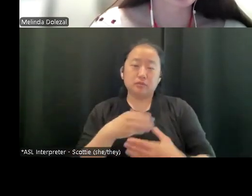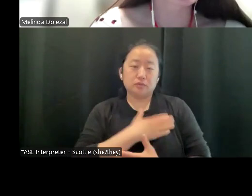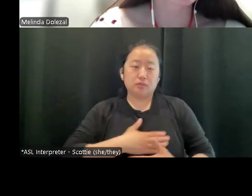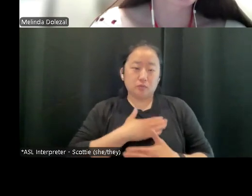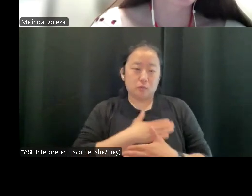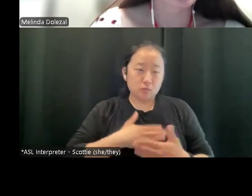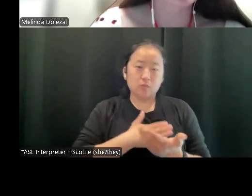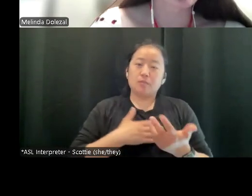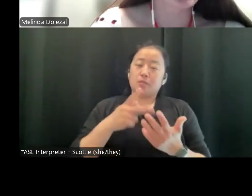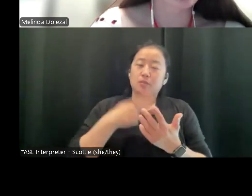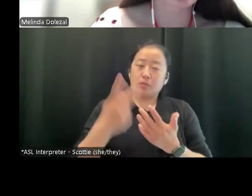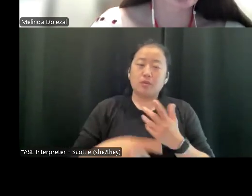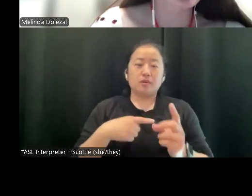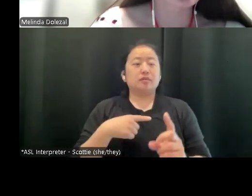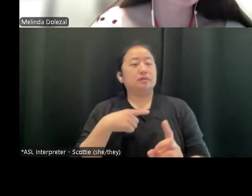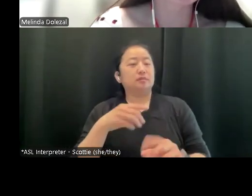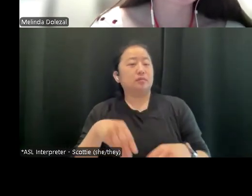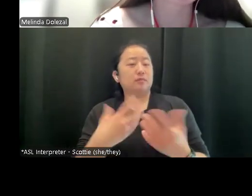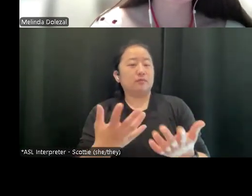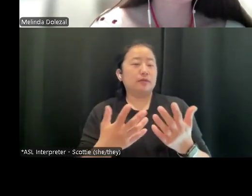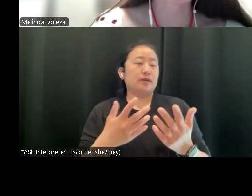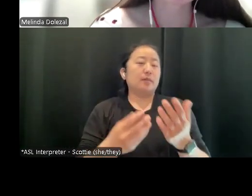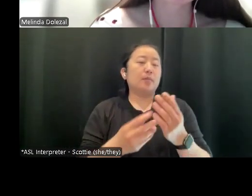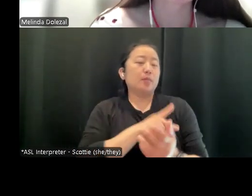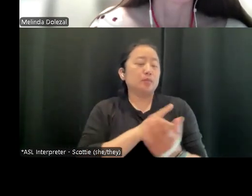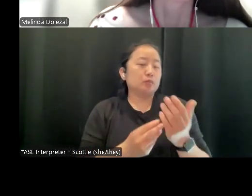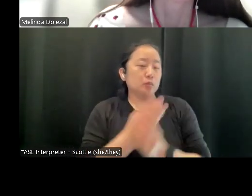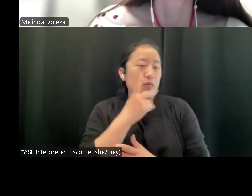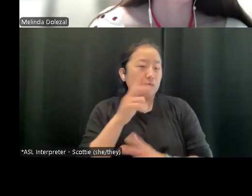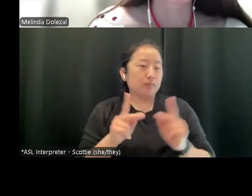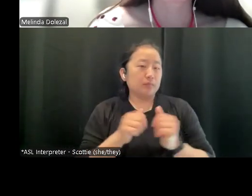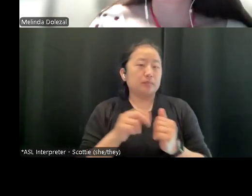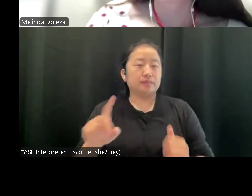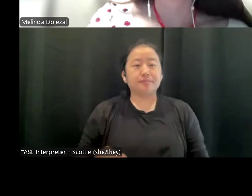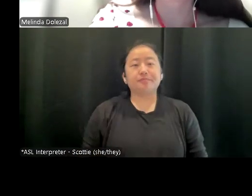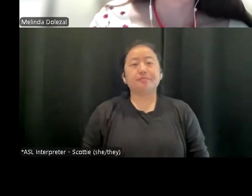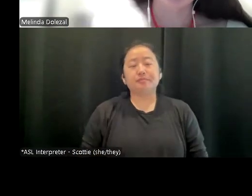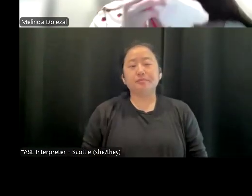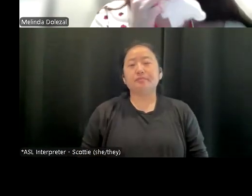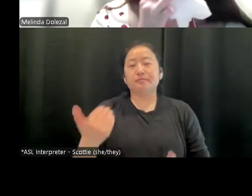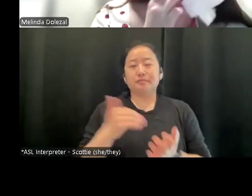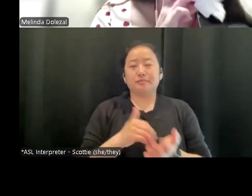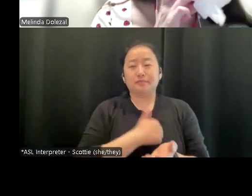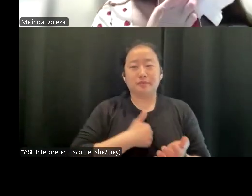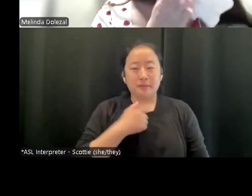personal growth for people with disabilities. So this -- and again I apologize for my sniffling.